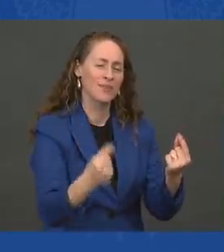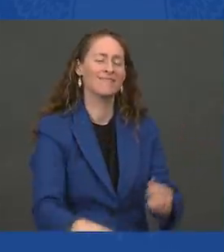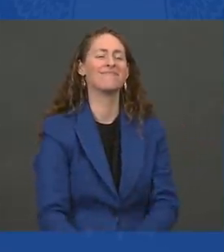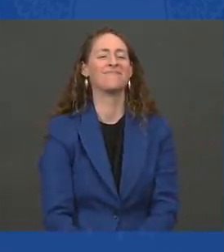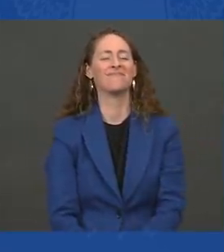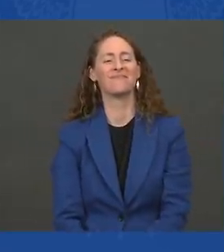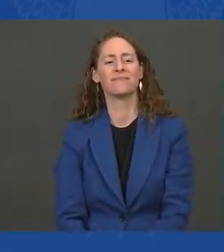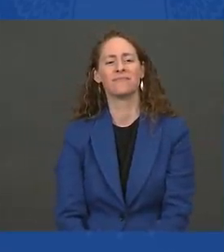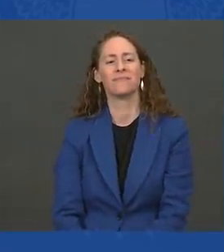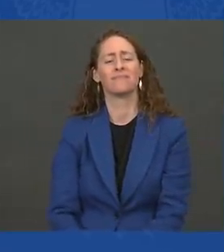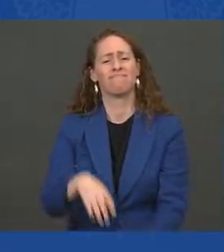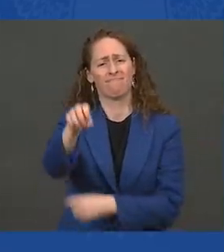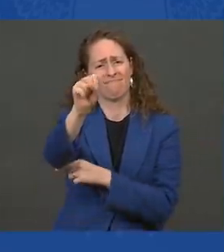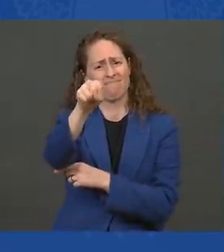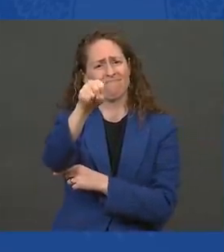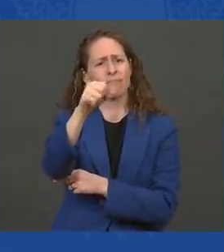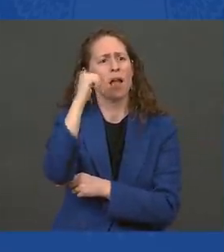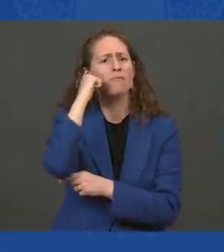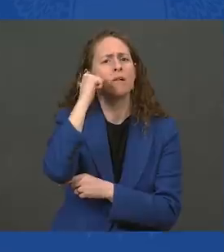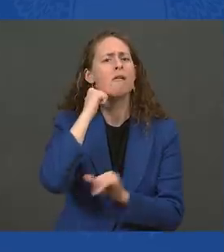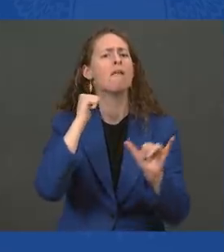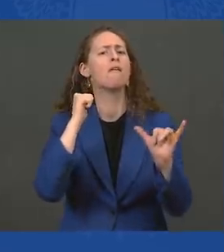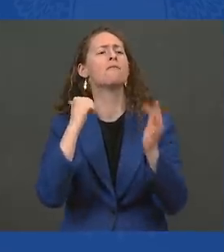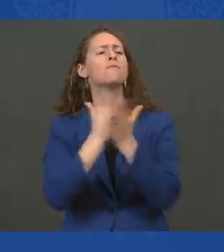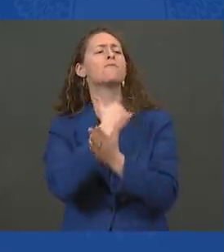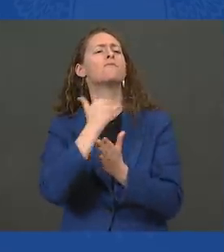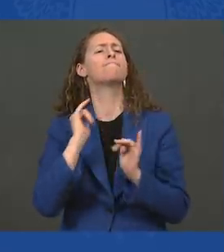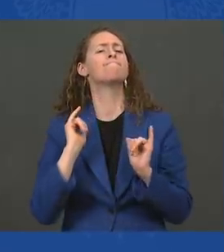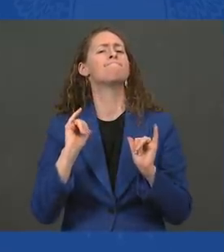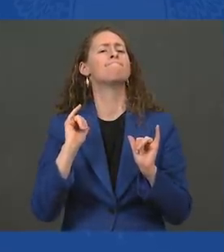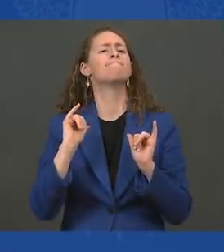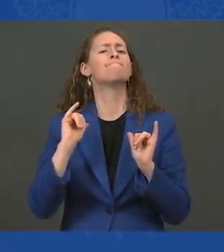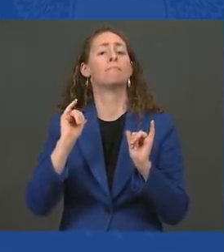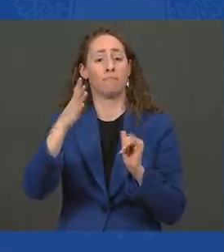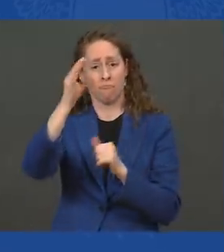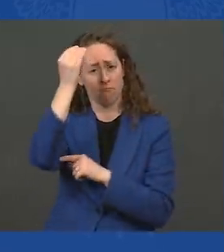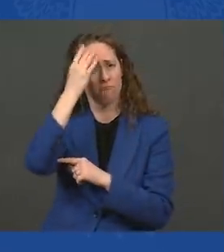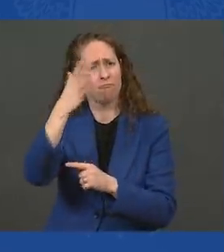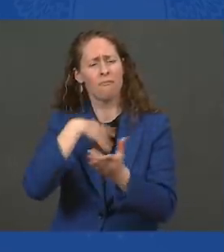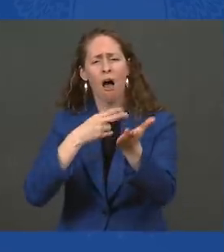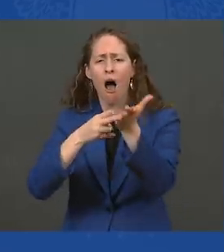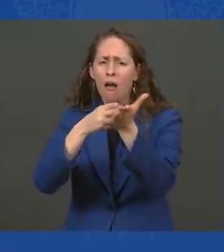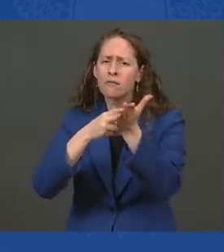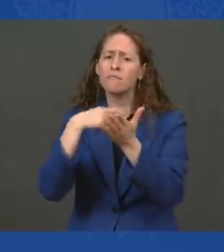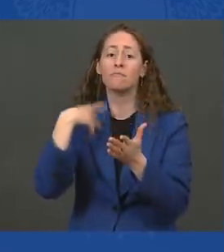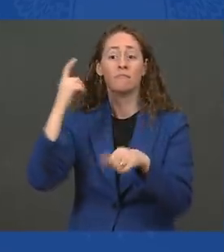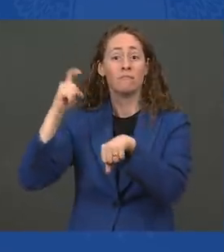with the American people candidly and promptly. Second, the best protection --